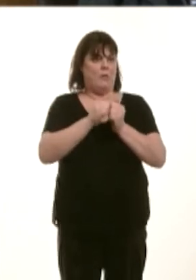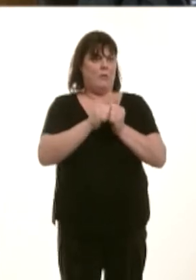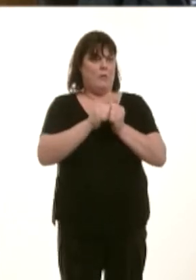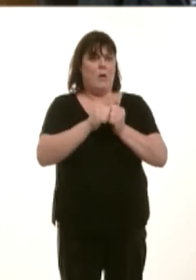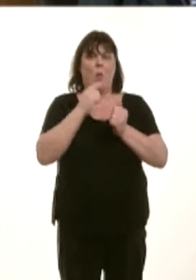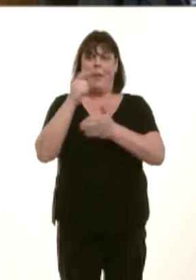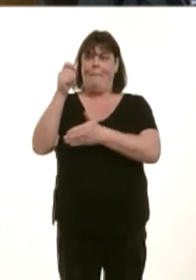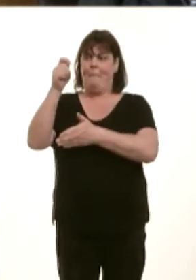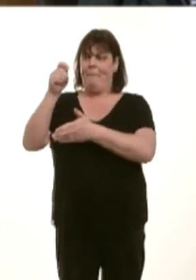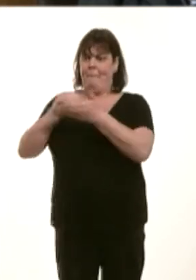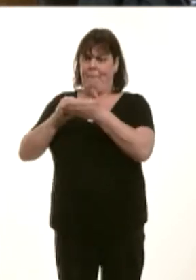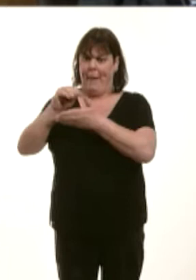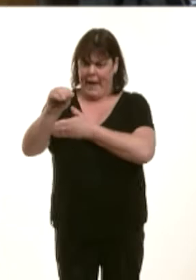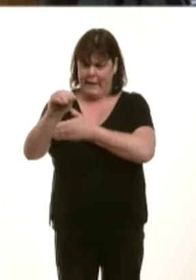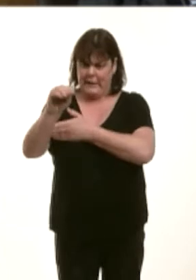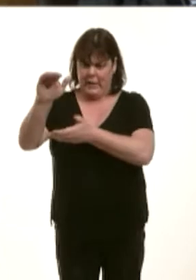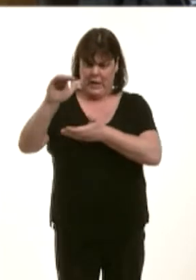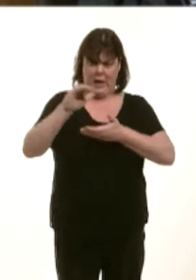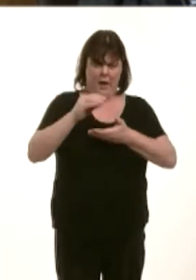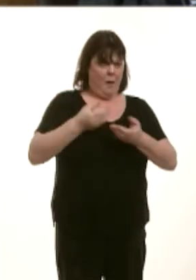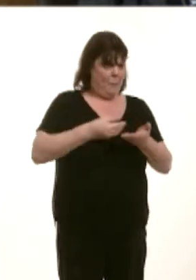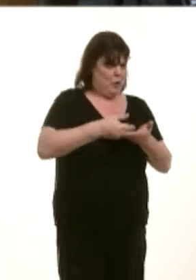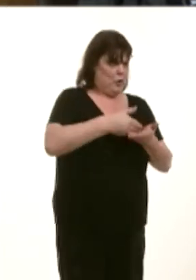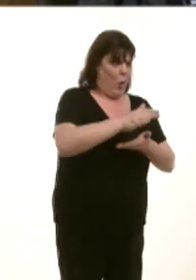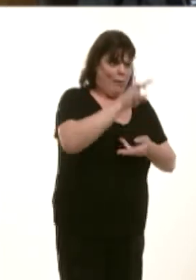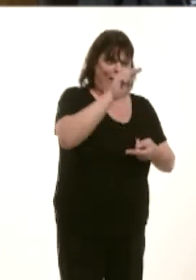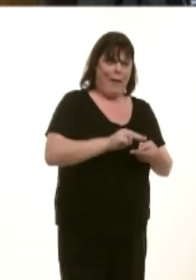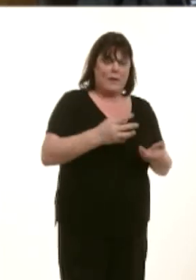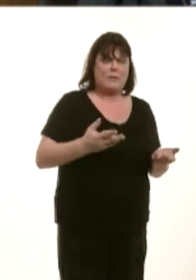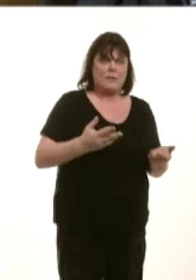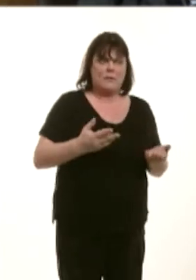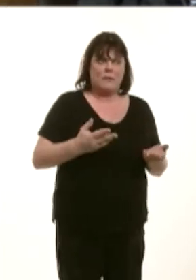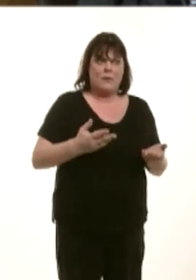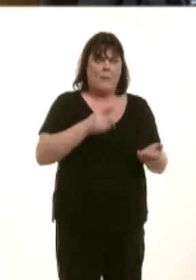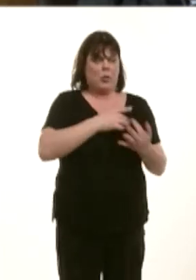But I am sure the Deputy Minister will continue to contact the UK Government in order to ensure